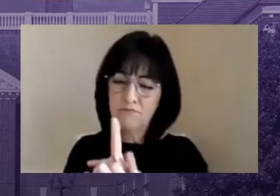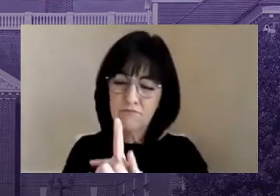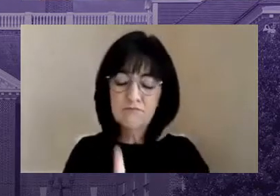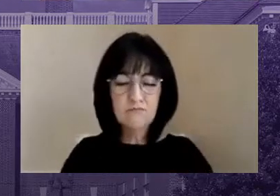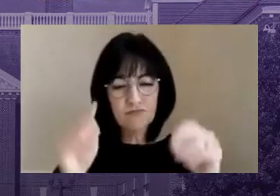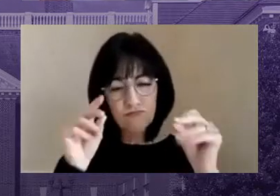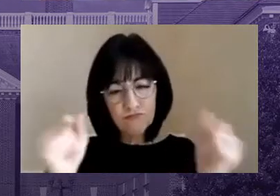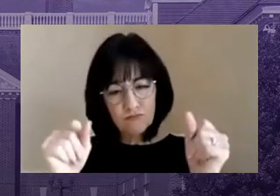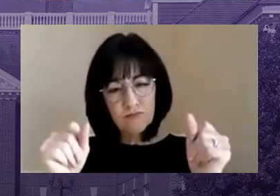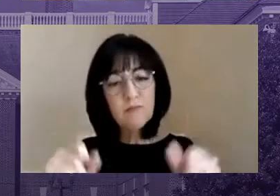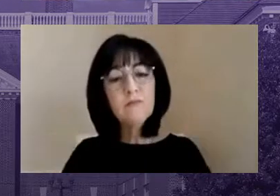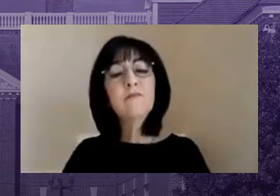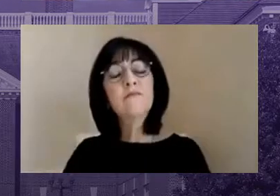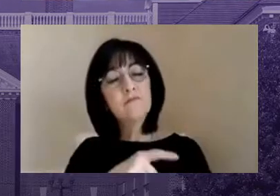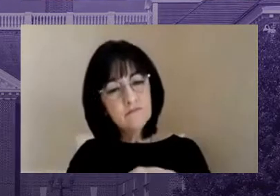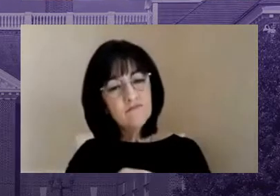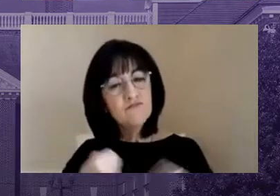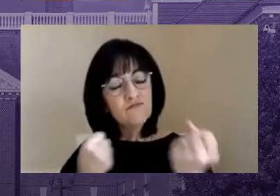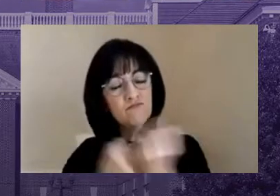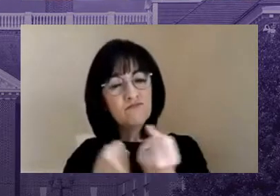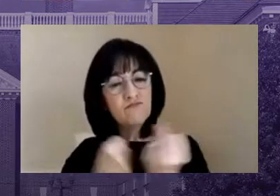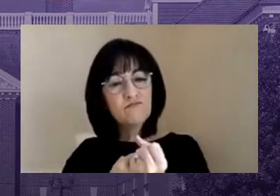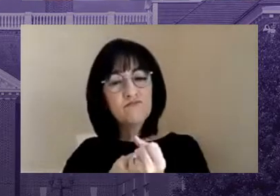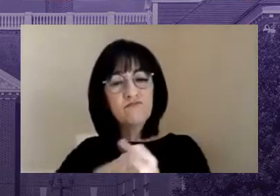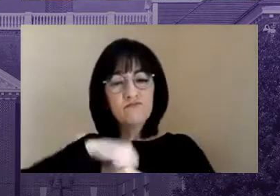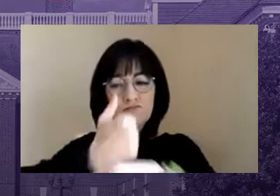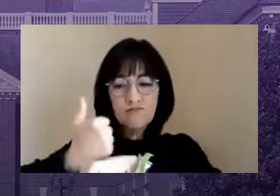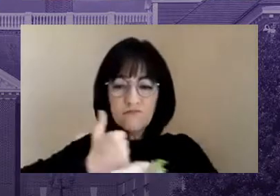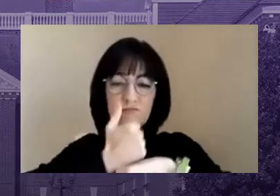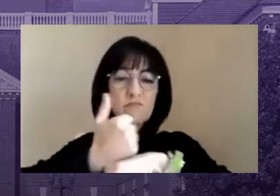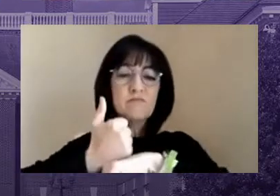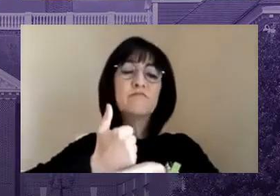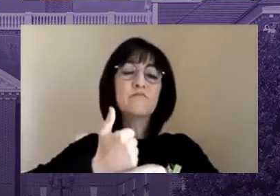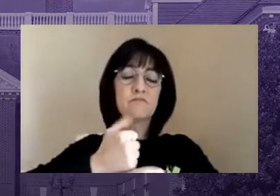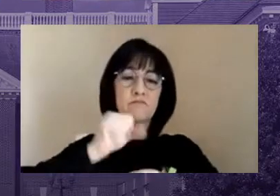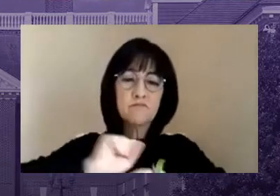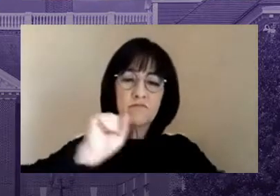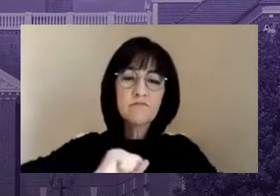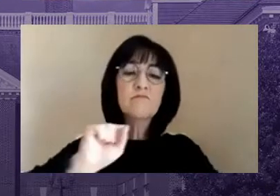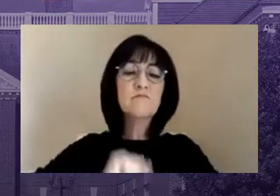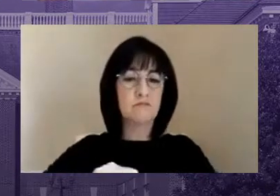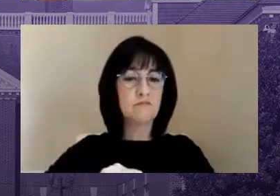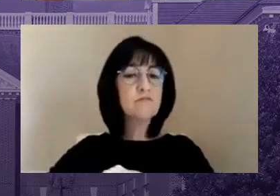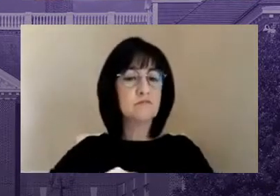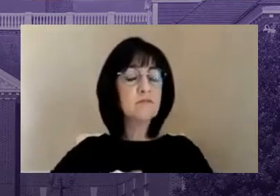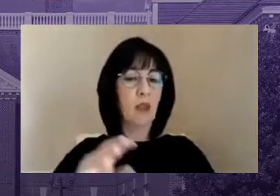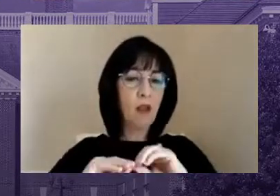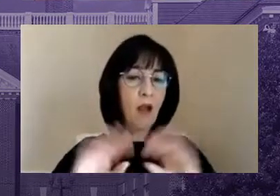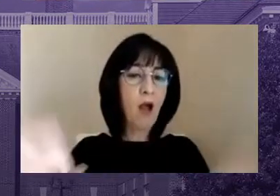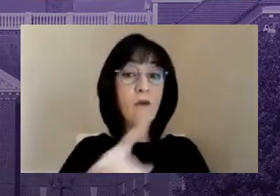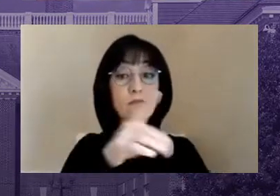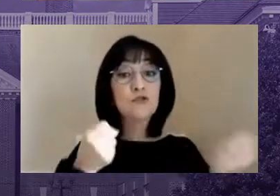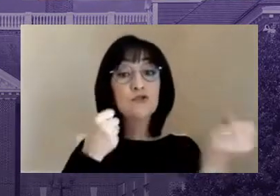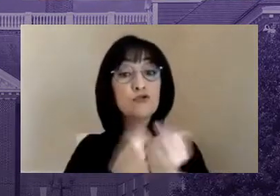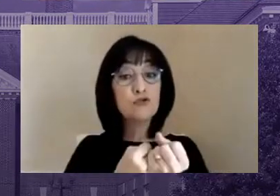They've stepped up in a big way. Obviously, the Black Lives Matter issues back in the spring and